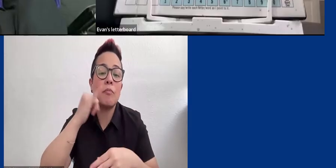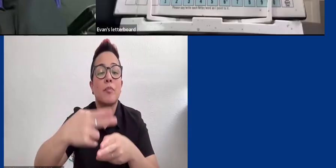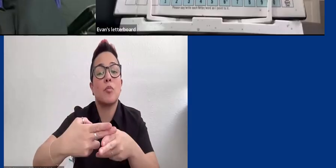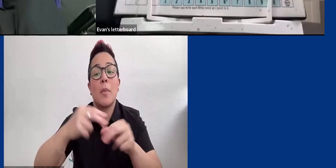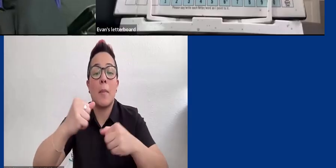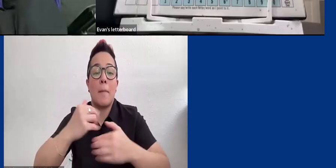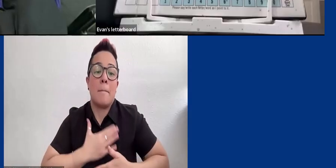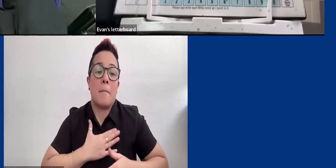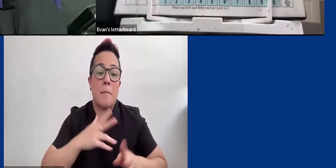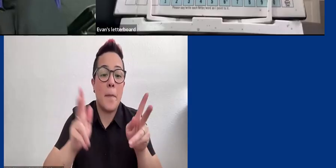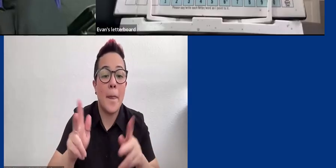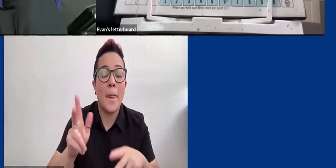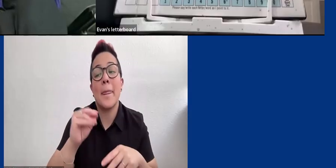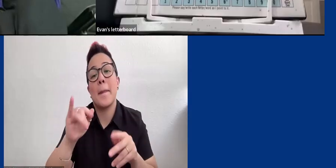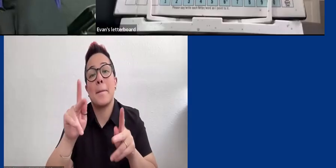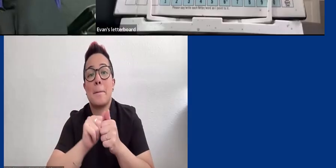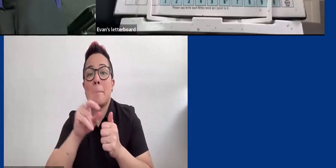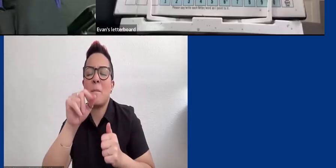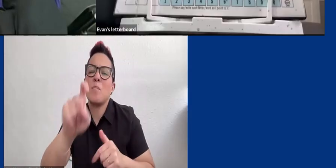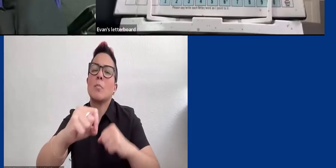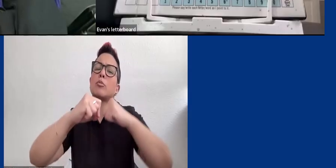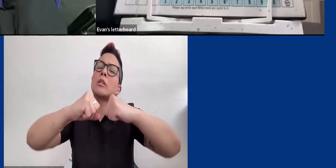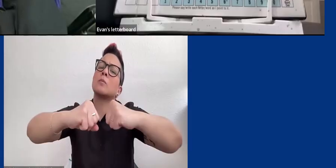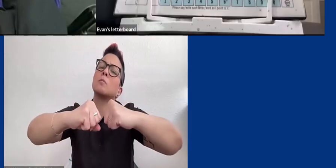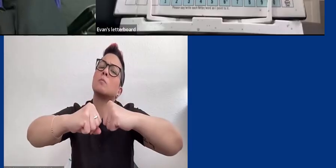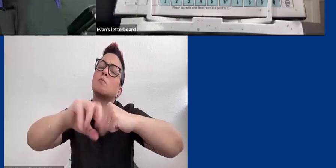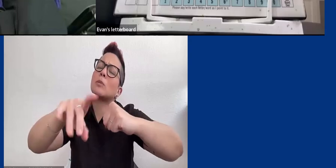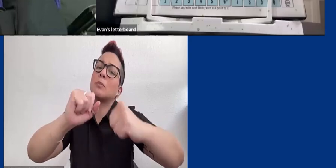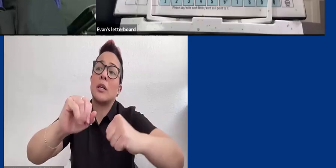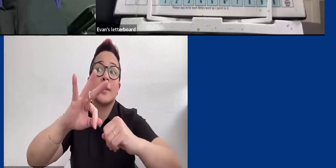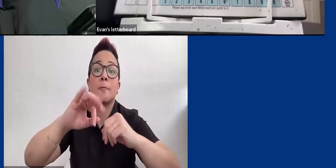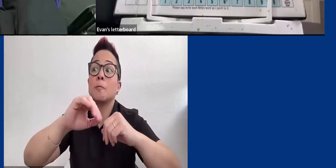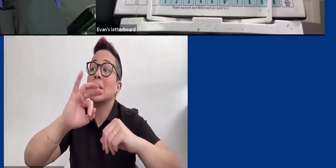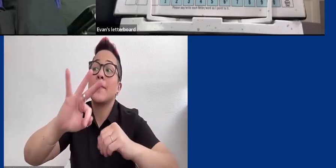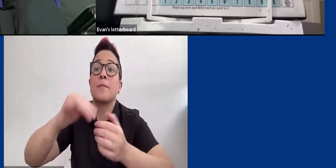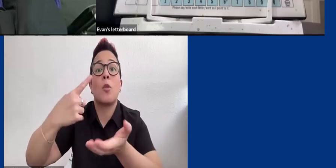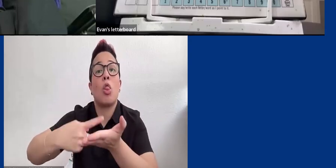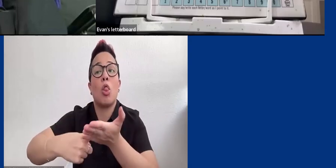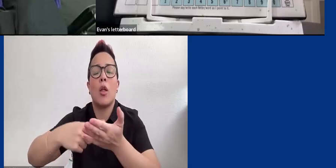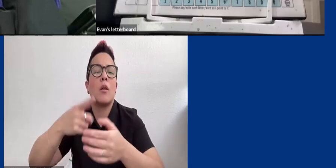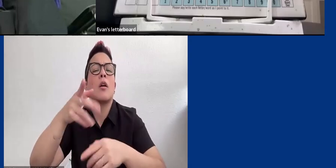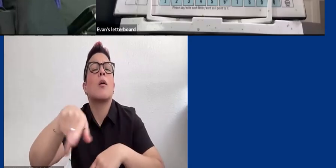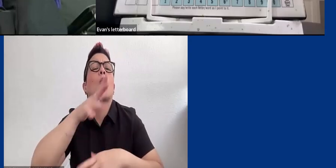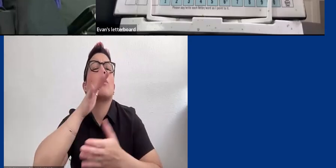need to be protected or they will be taken advantage of. Instead of educating people with